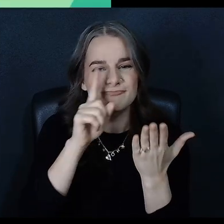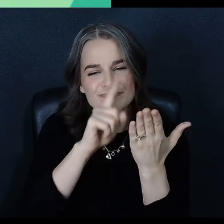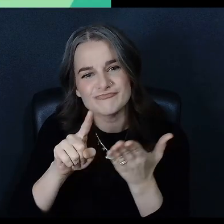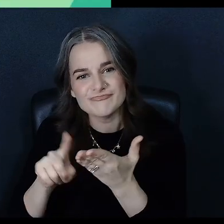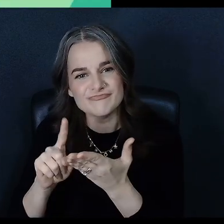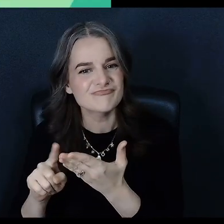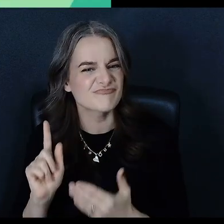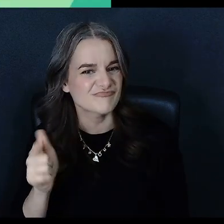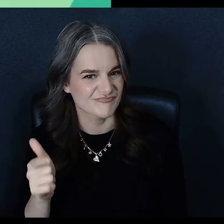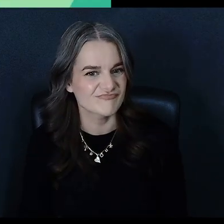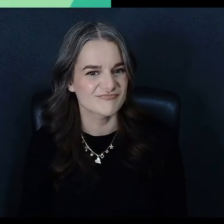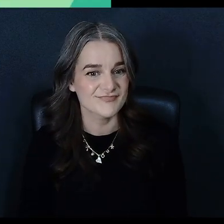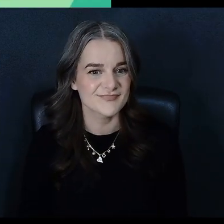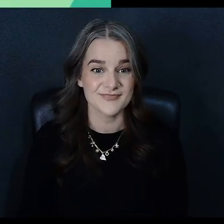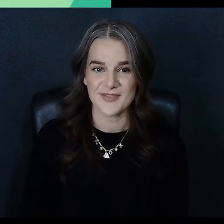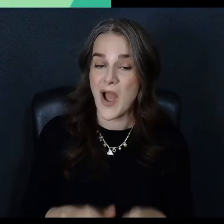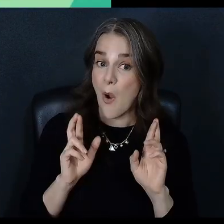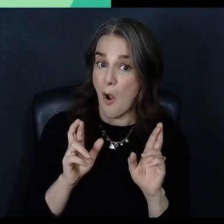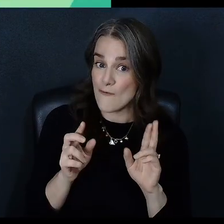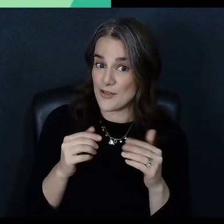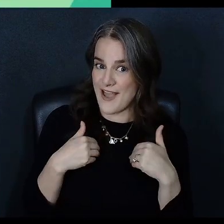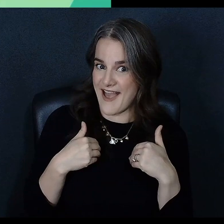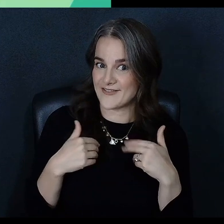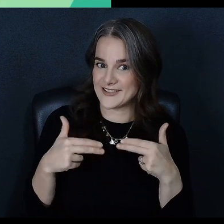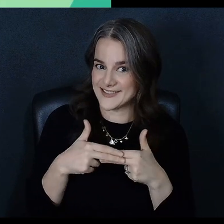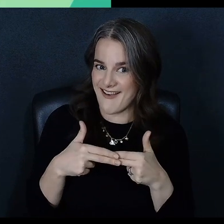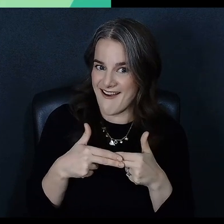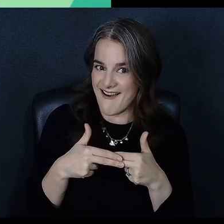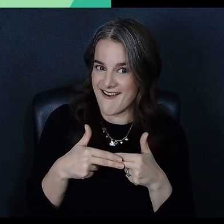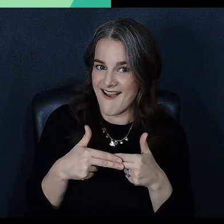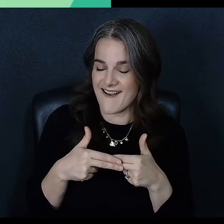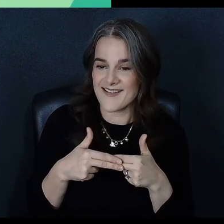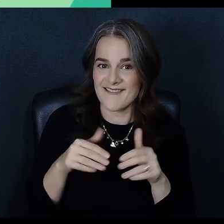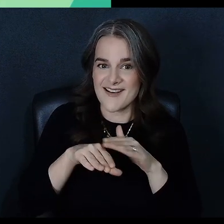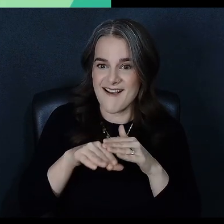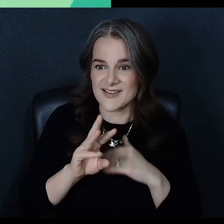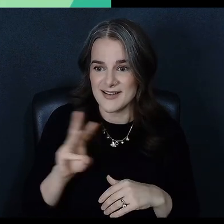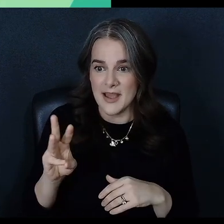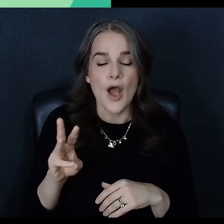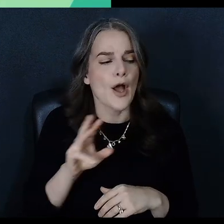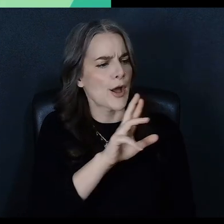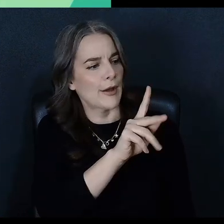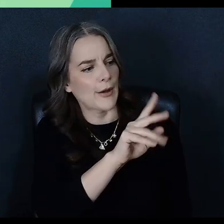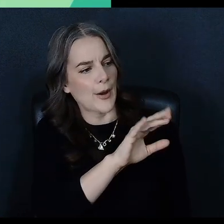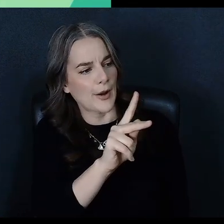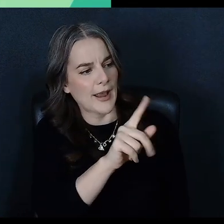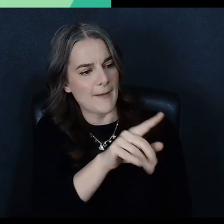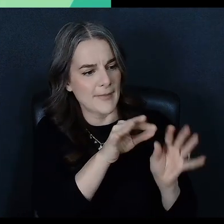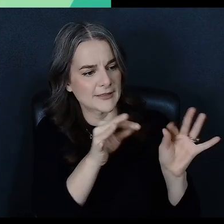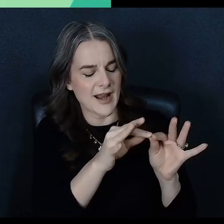and you have all that. Kirk mentioned one of my jobs. So I have several jobs in assistive technology. I am an AT specialist.